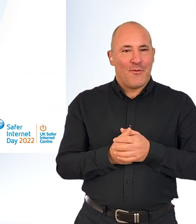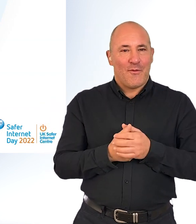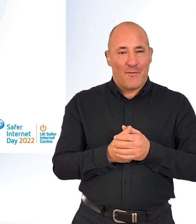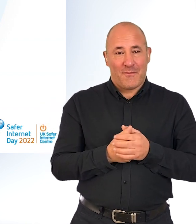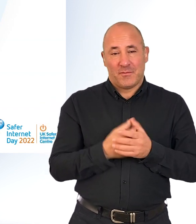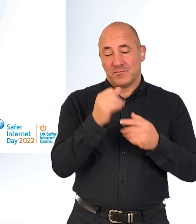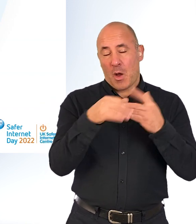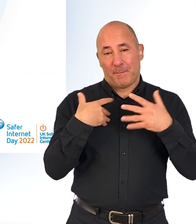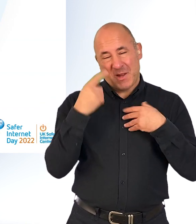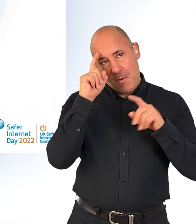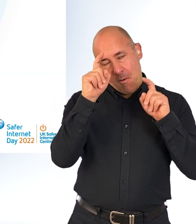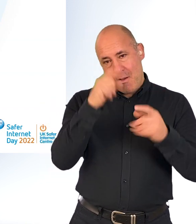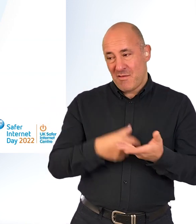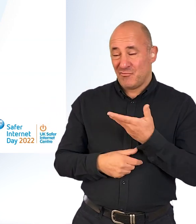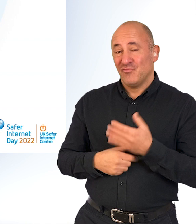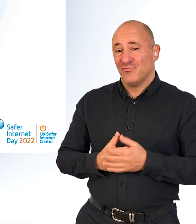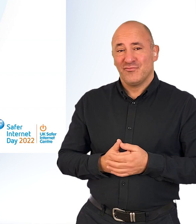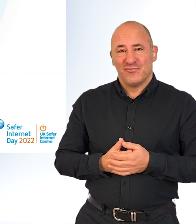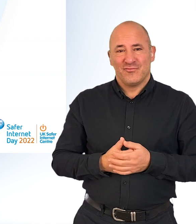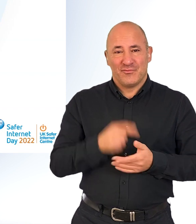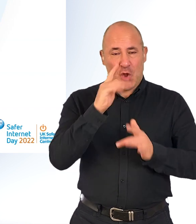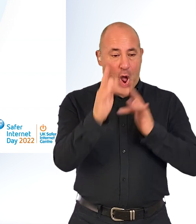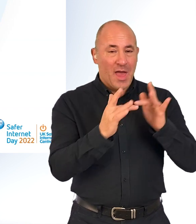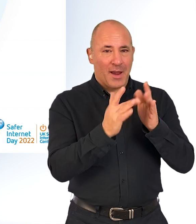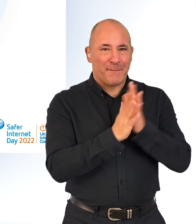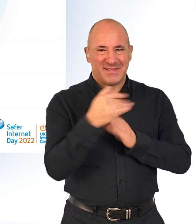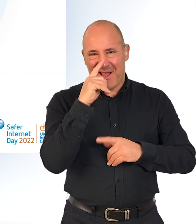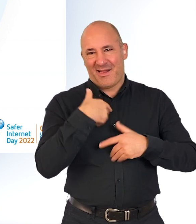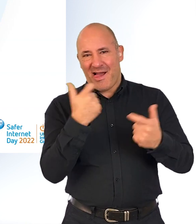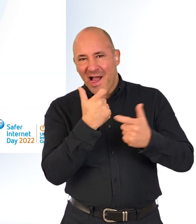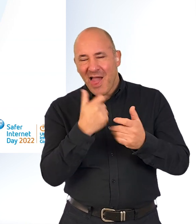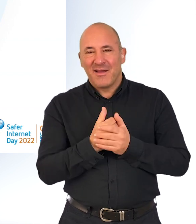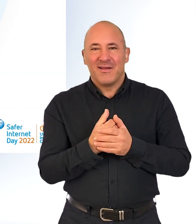Here are some of the things that we thought of. Going online can make us laugh,